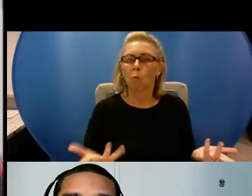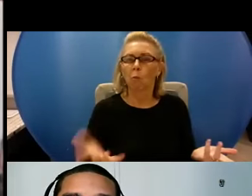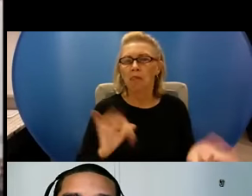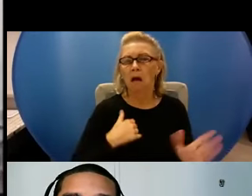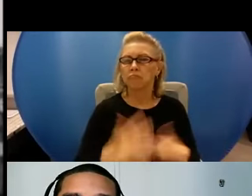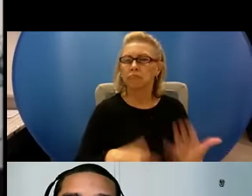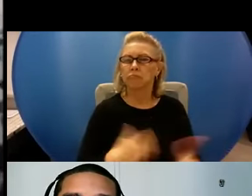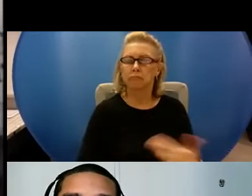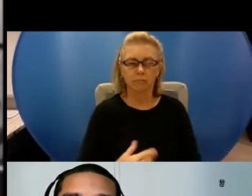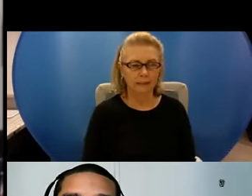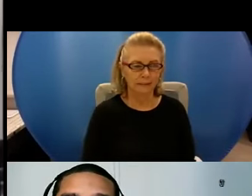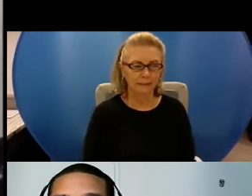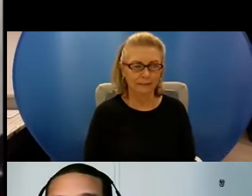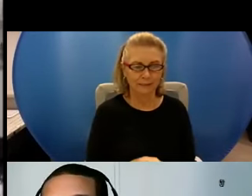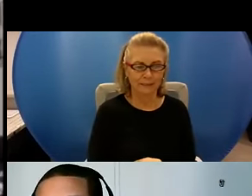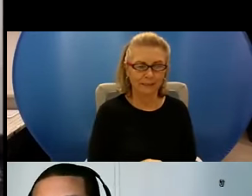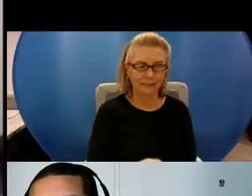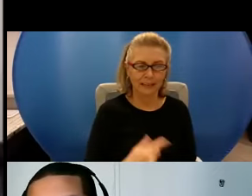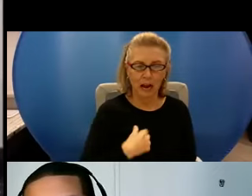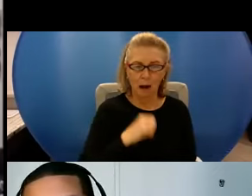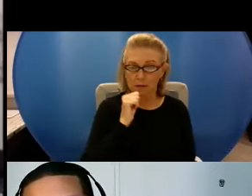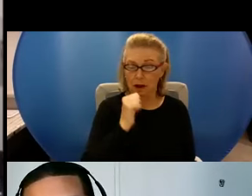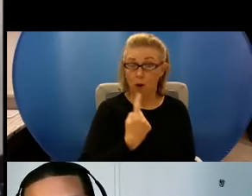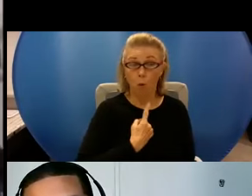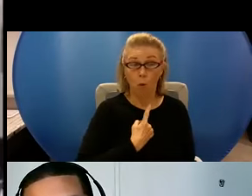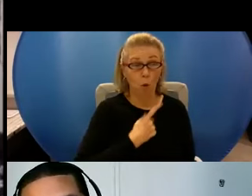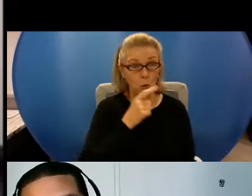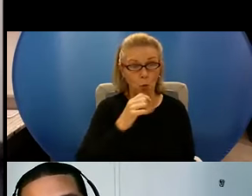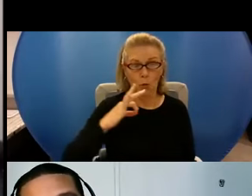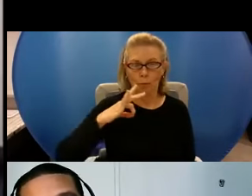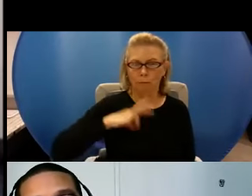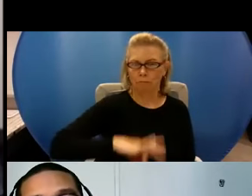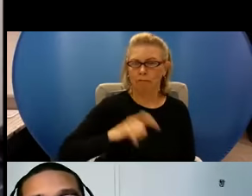I'm not the only one who took away from this class while we were in Zoom class